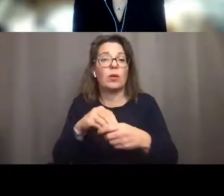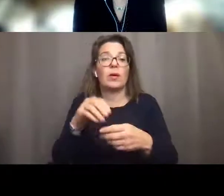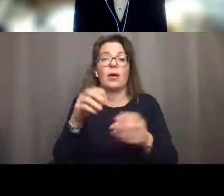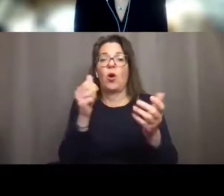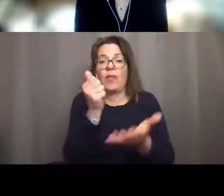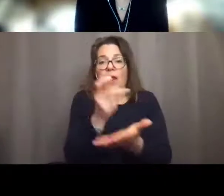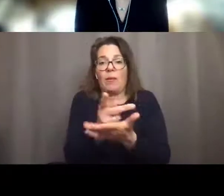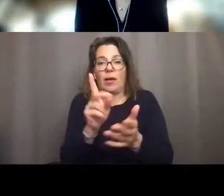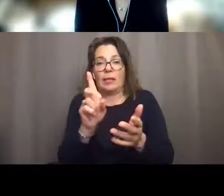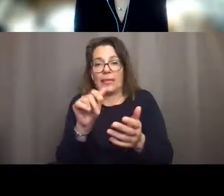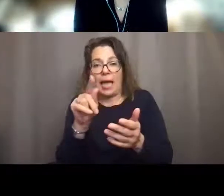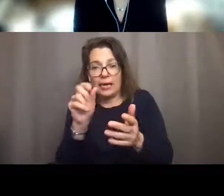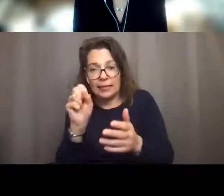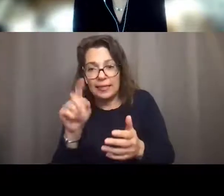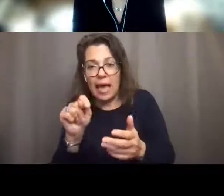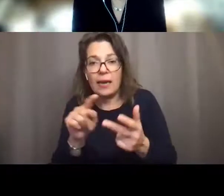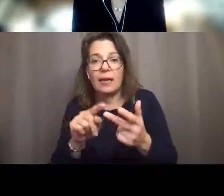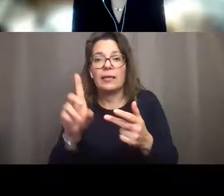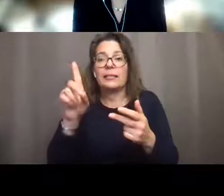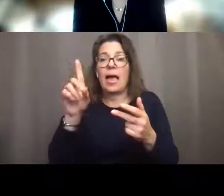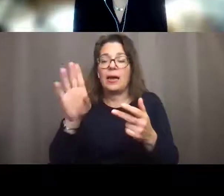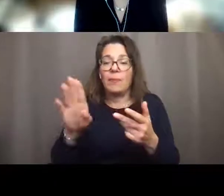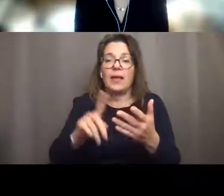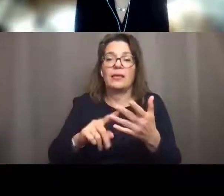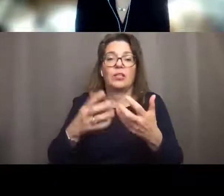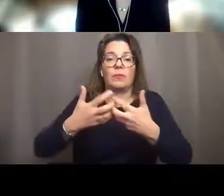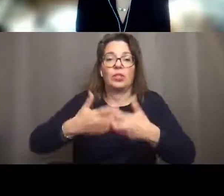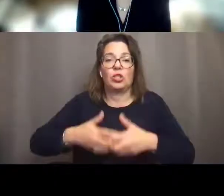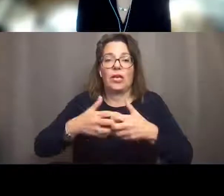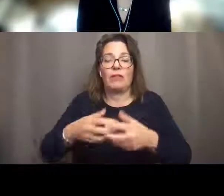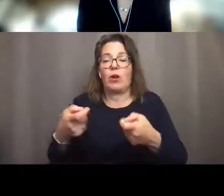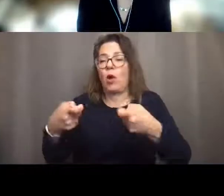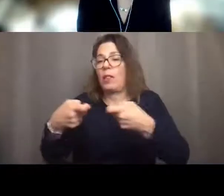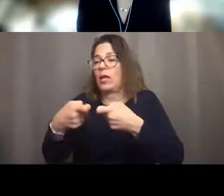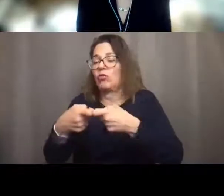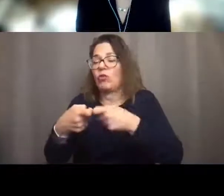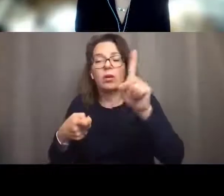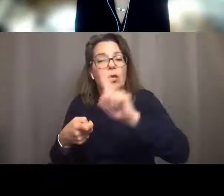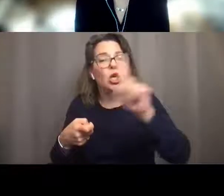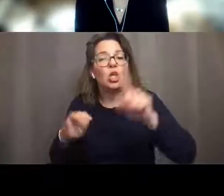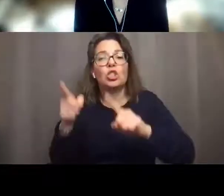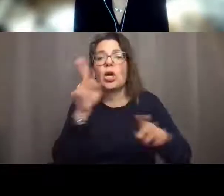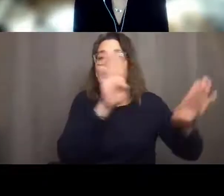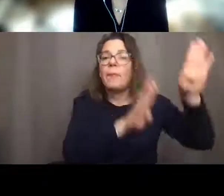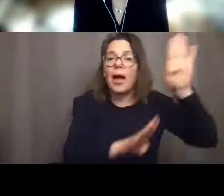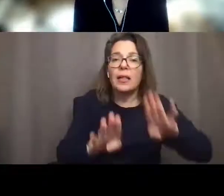databases, machinery or electronics." Okay, and these are only for biological and/or chemical resources.